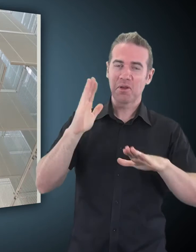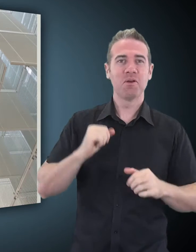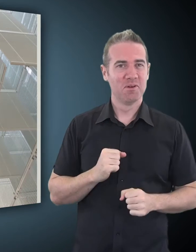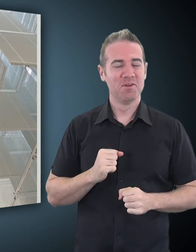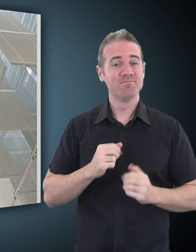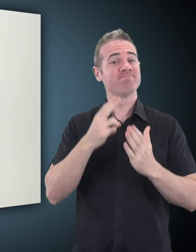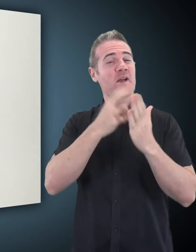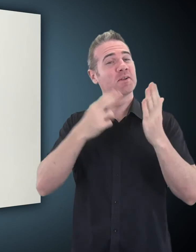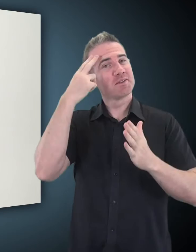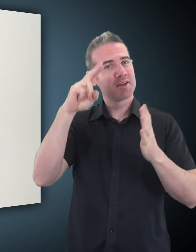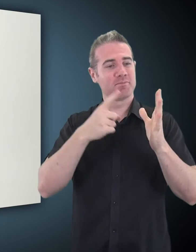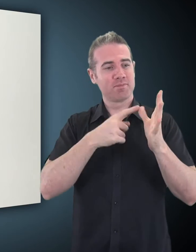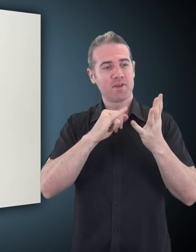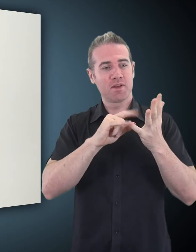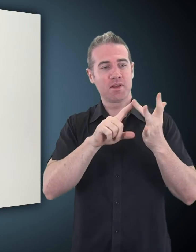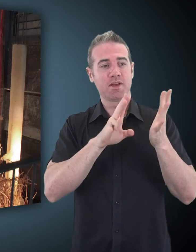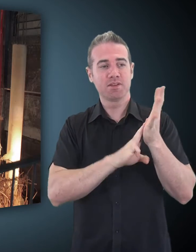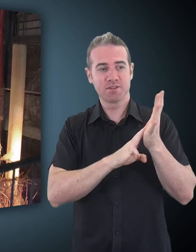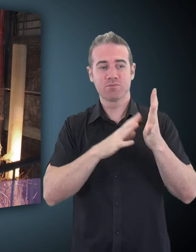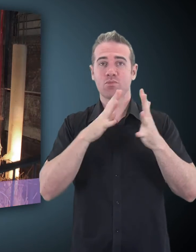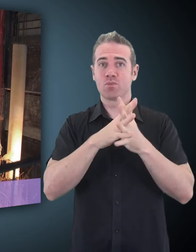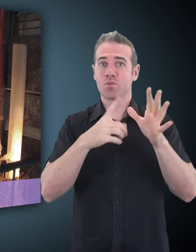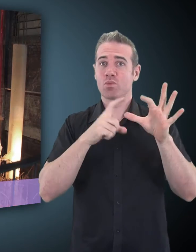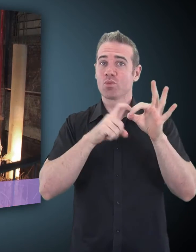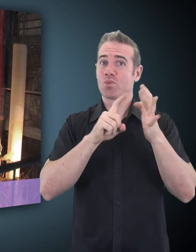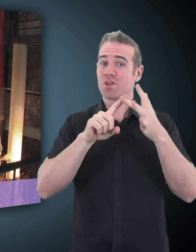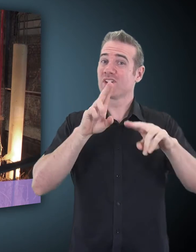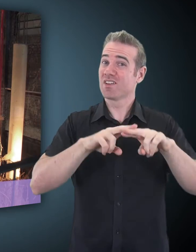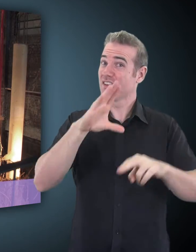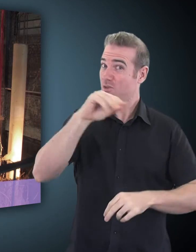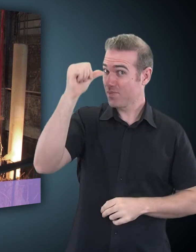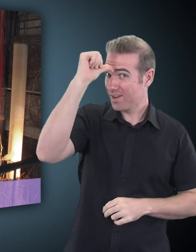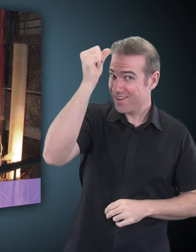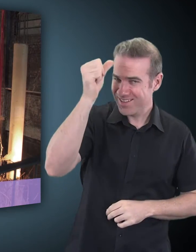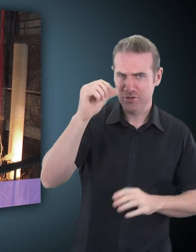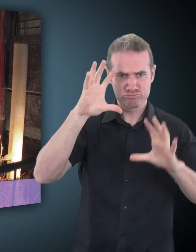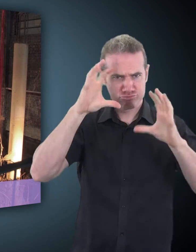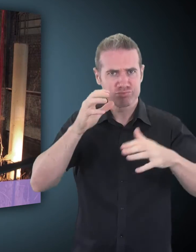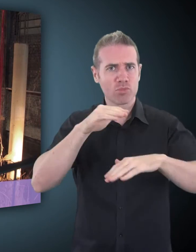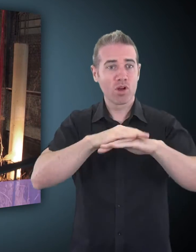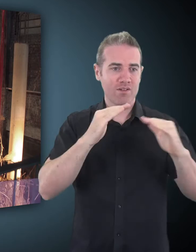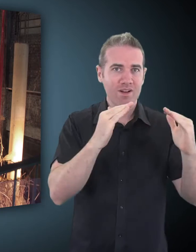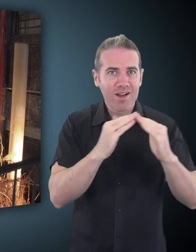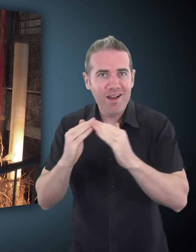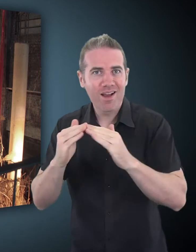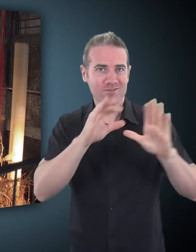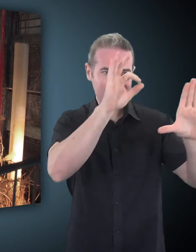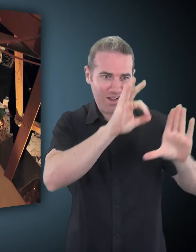and a new experience. Indian artist Asim Waqif is very interested in architecture and the design of our urban spaces.